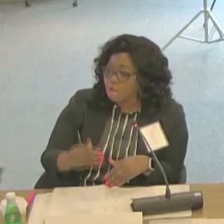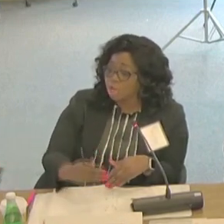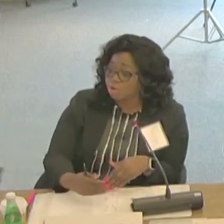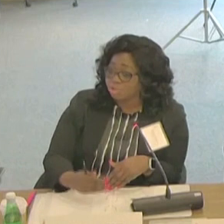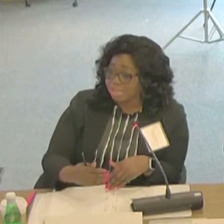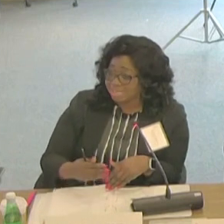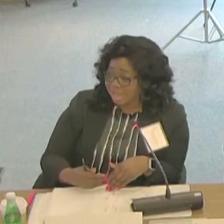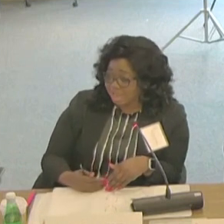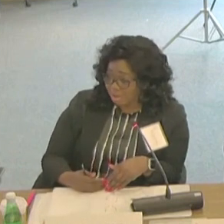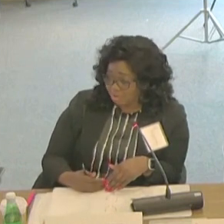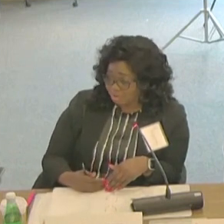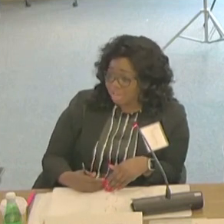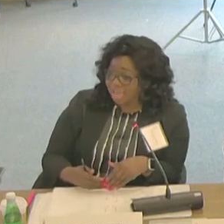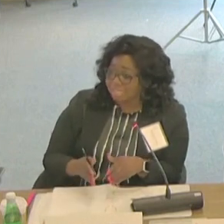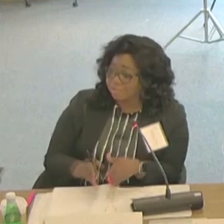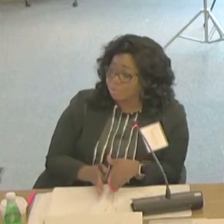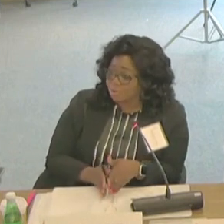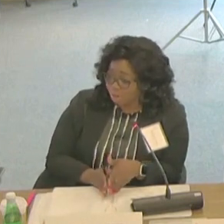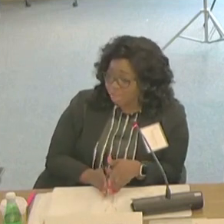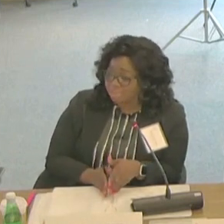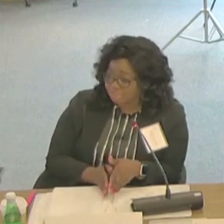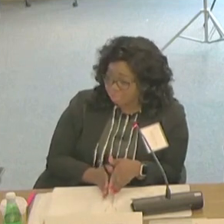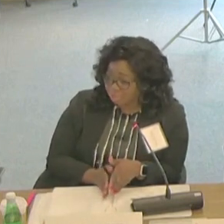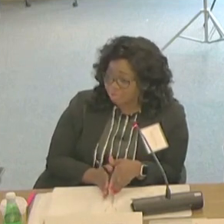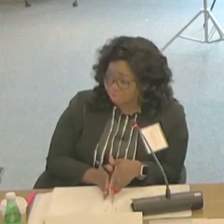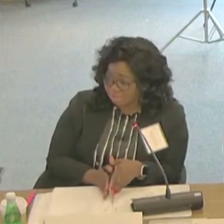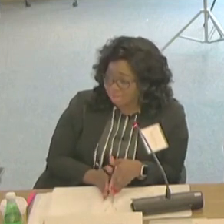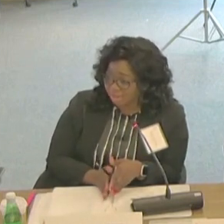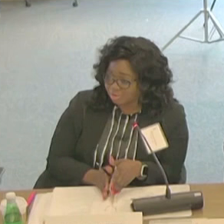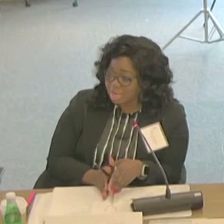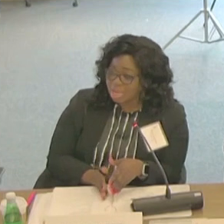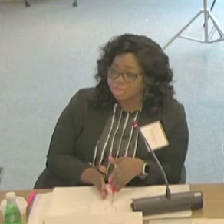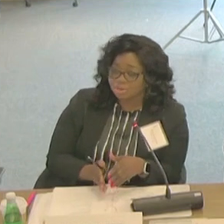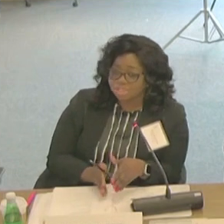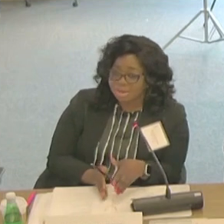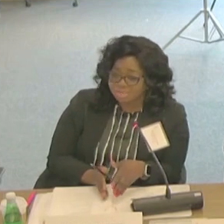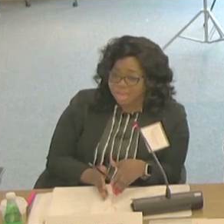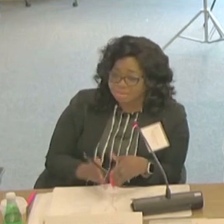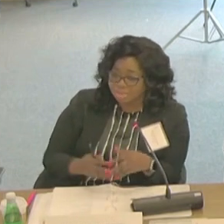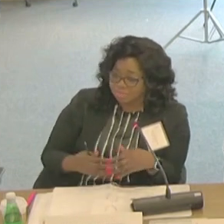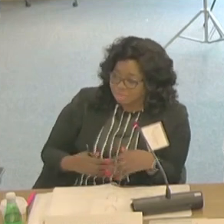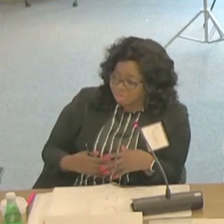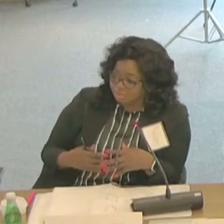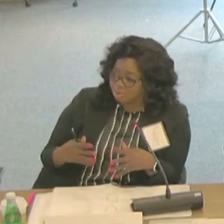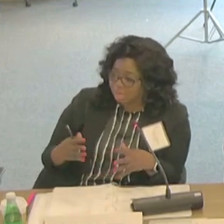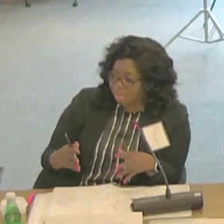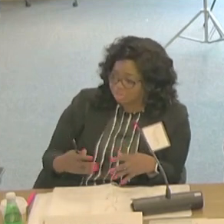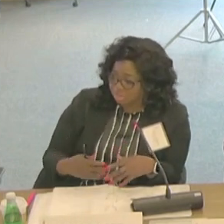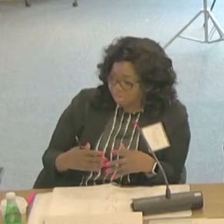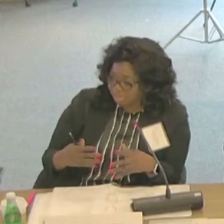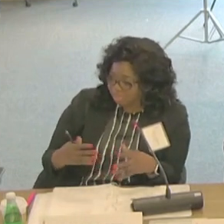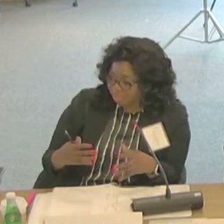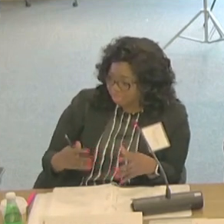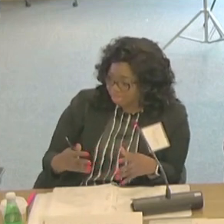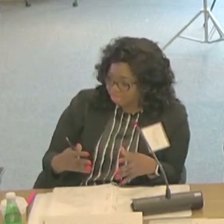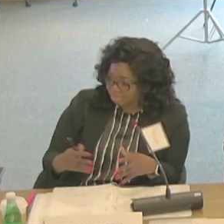closing down as if the grant is closing down. So, sometimes even in communication and expectation,